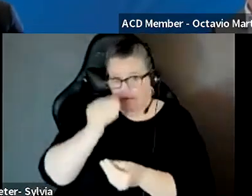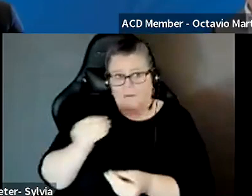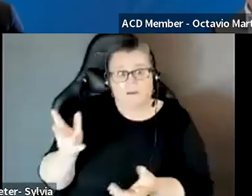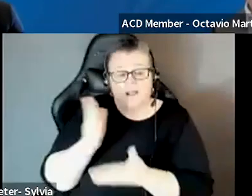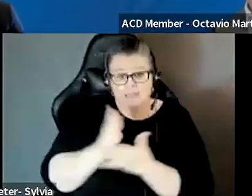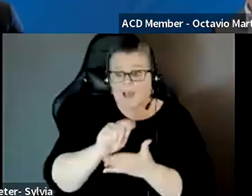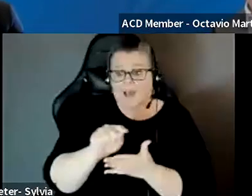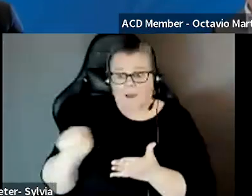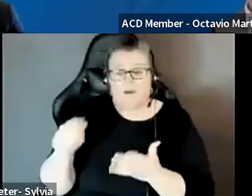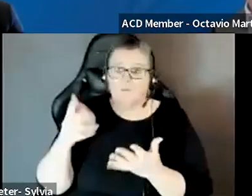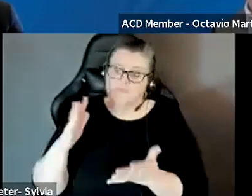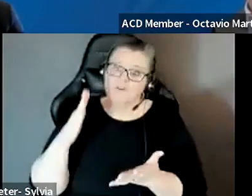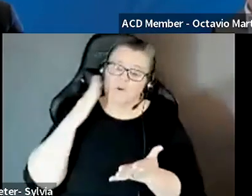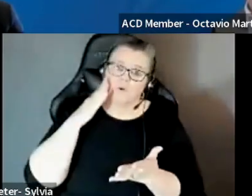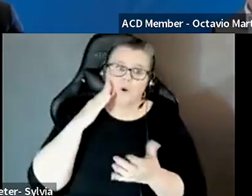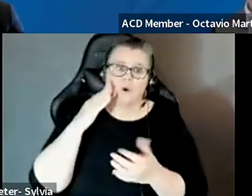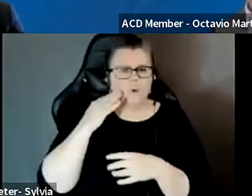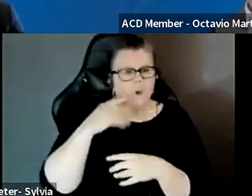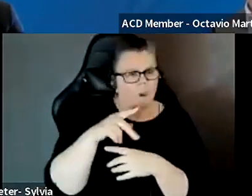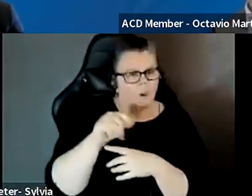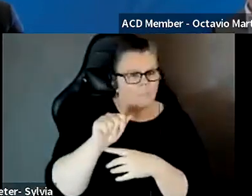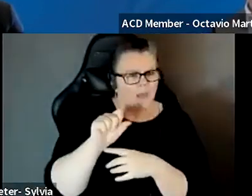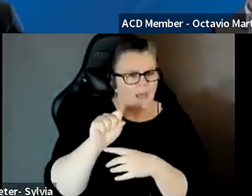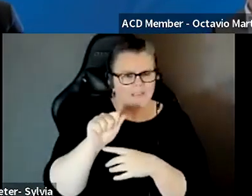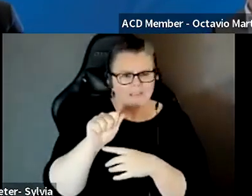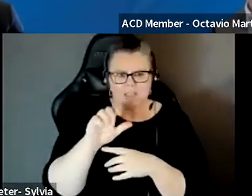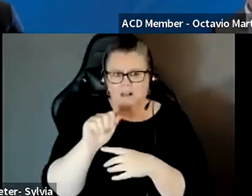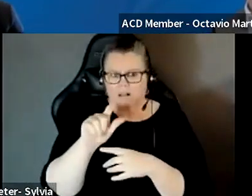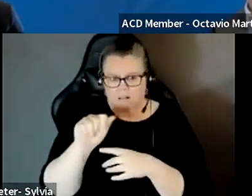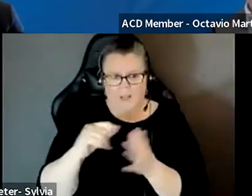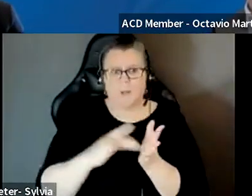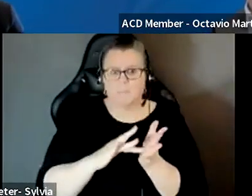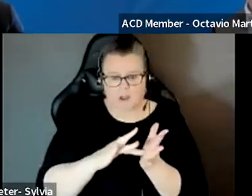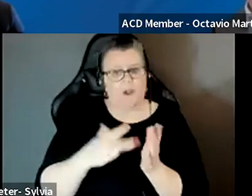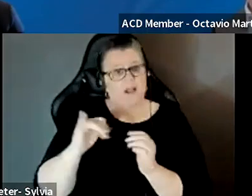they know that Paxlovid is a really good option, but you have to get it within a short period of time after diagnosis.